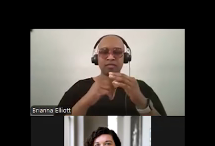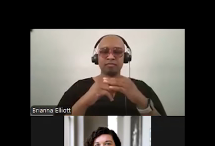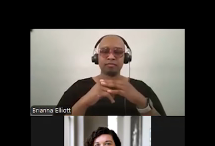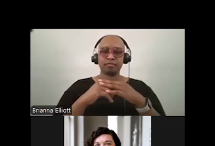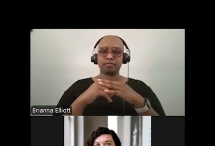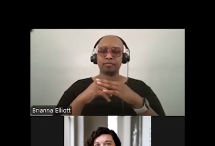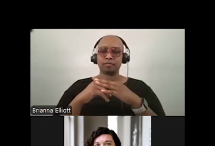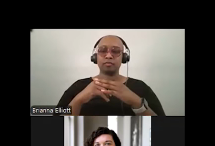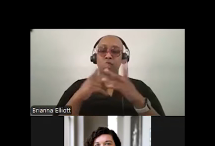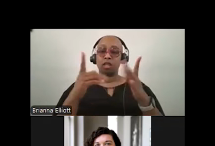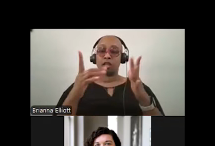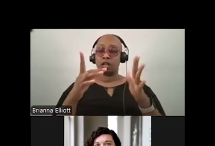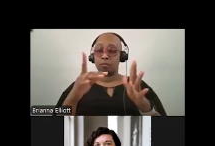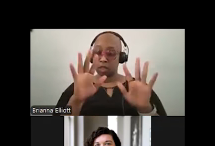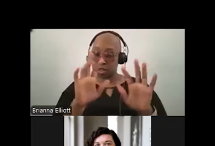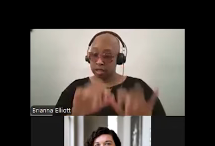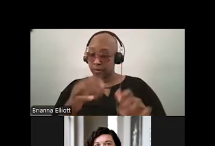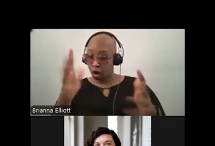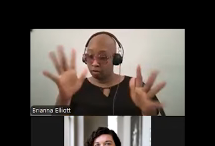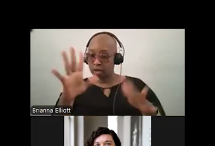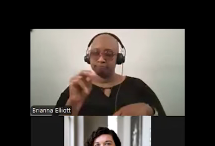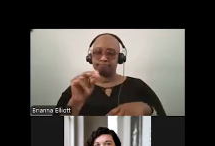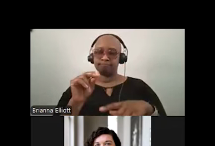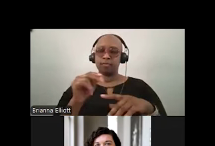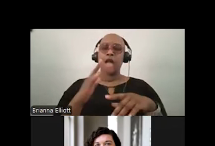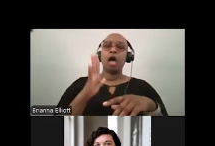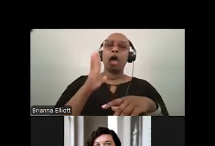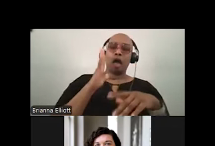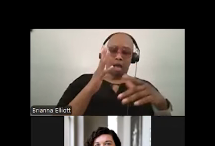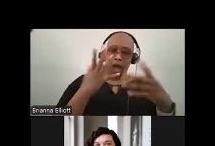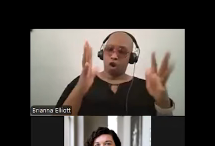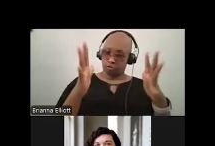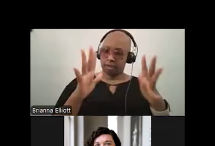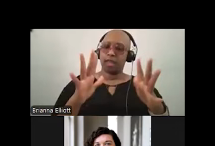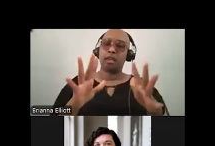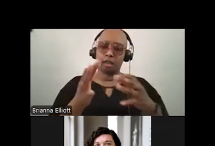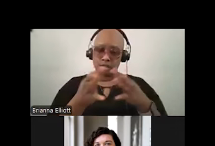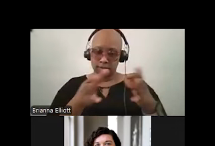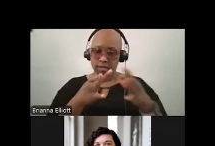what I'm going to do is describe the bar chart and what the data is that is within that bar